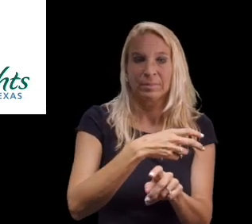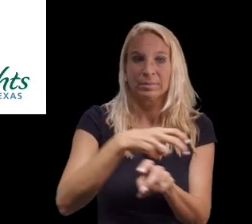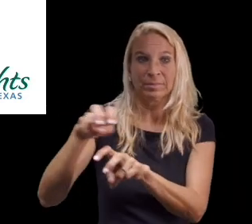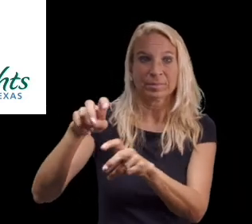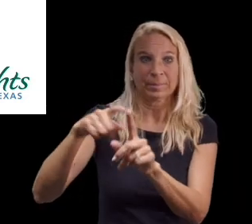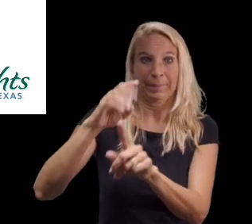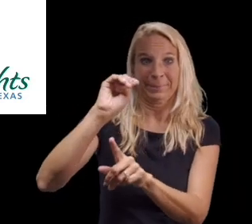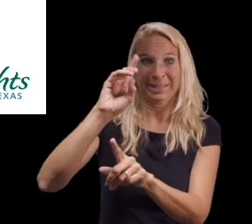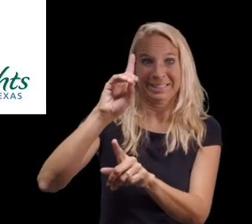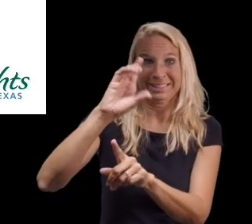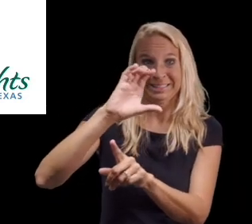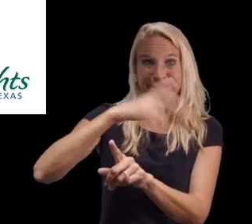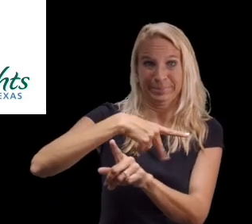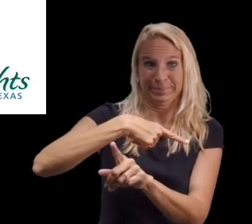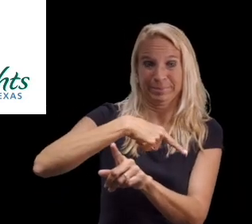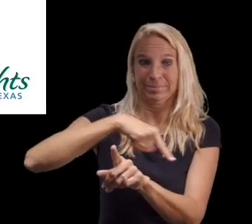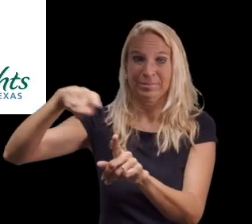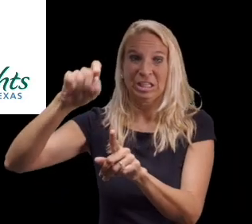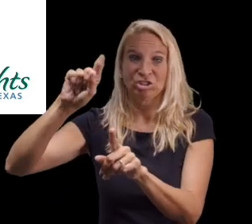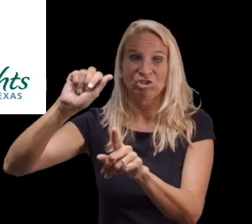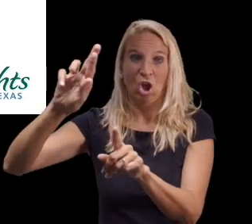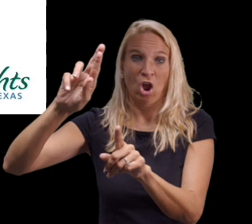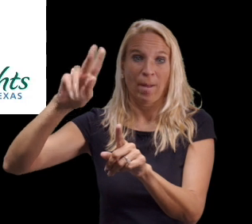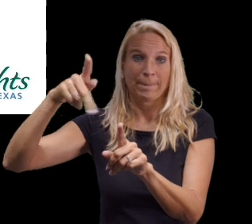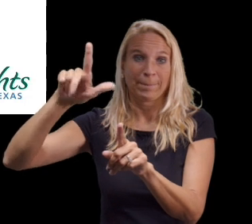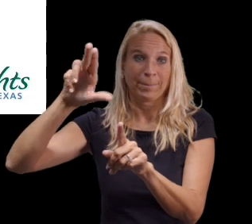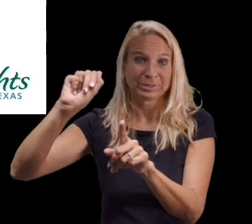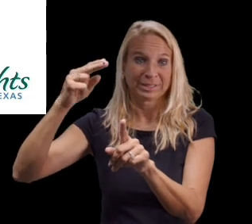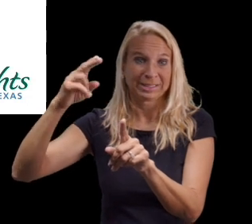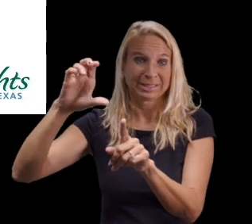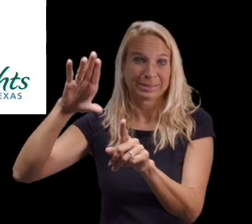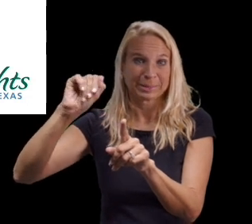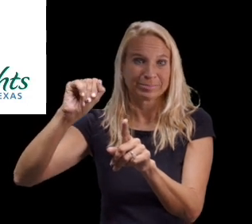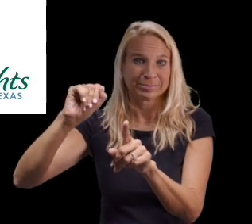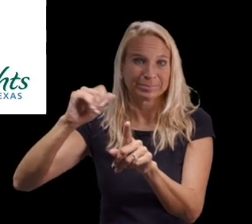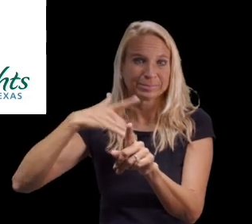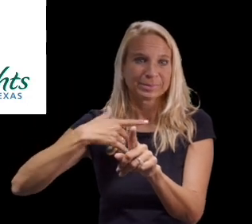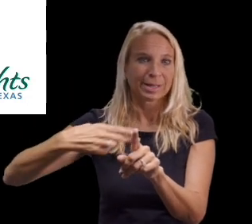from MDCP to the STAR Plus HCBS waiver